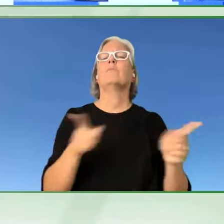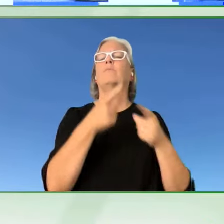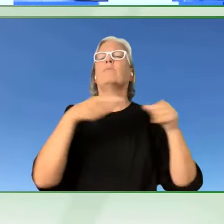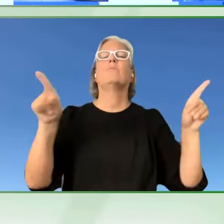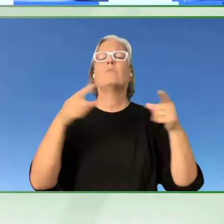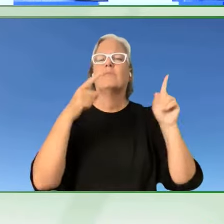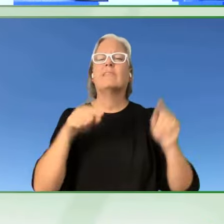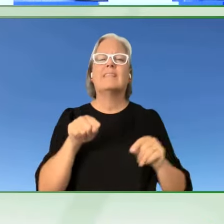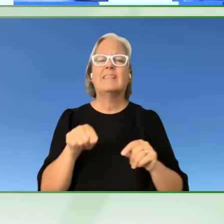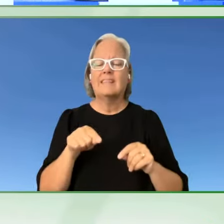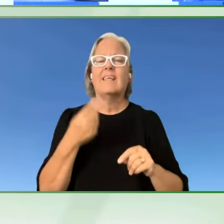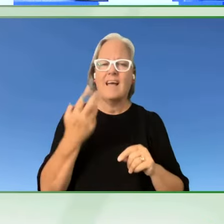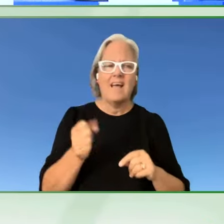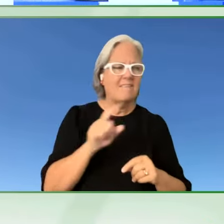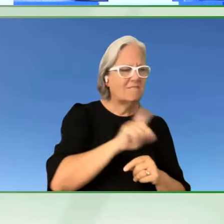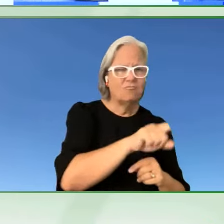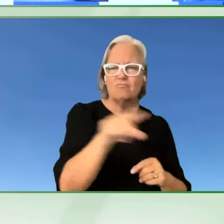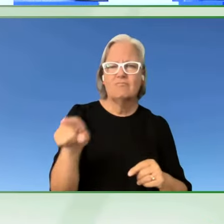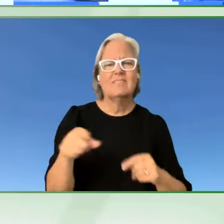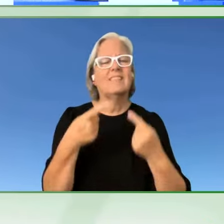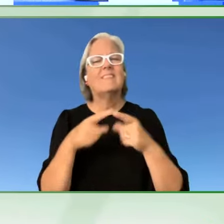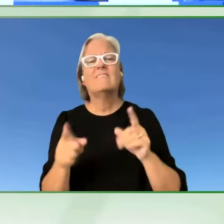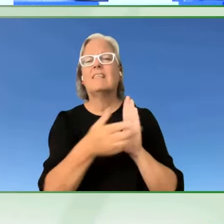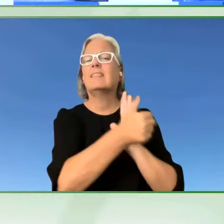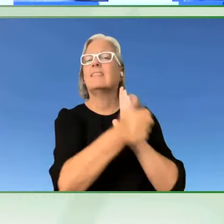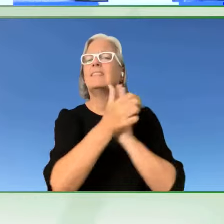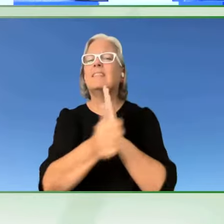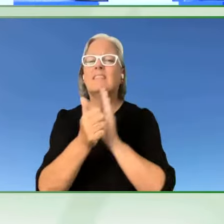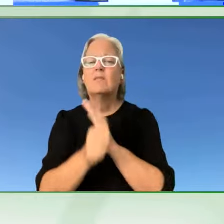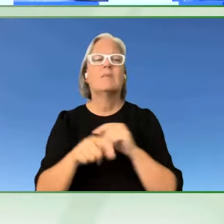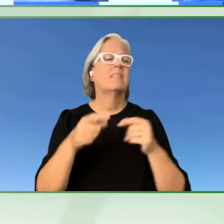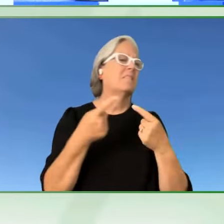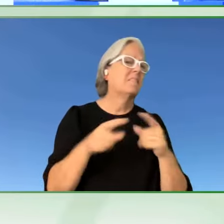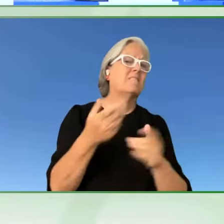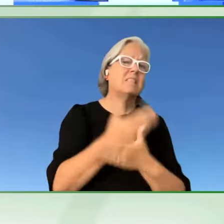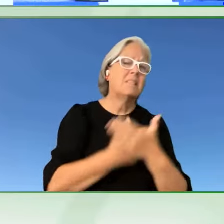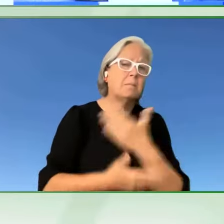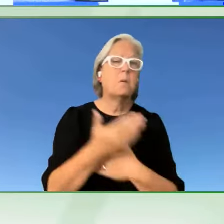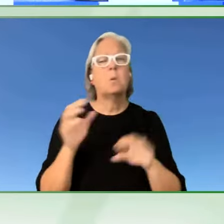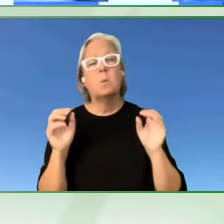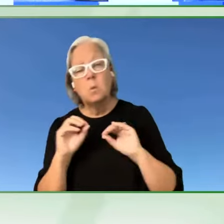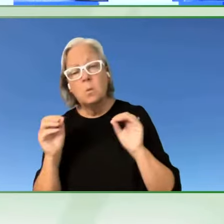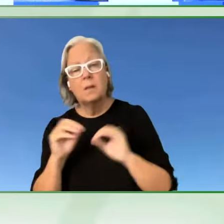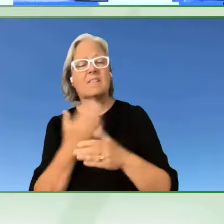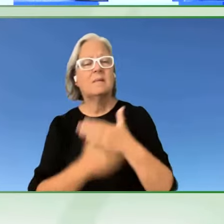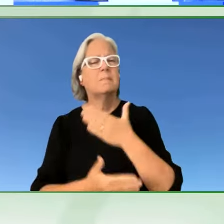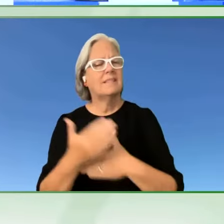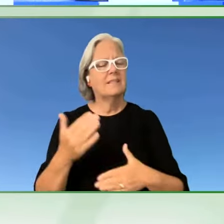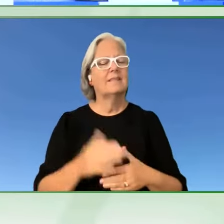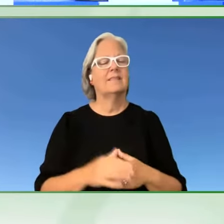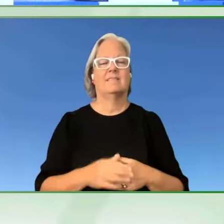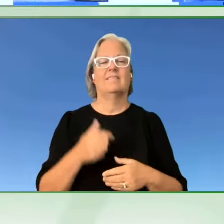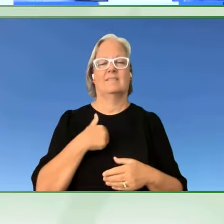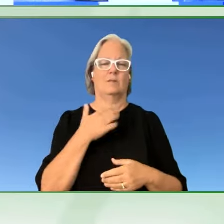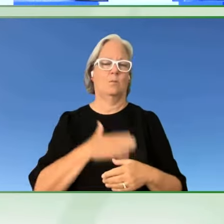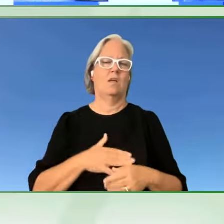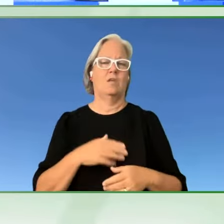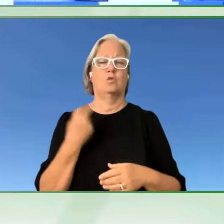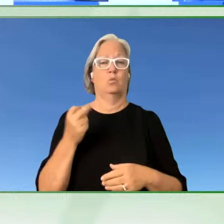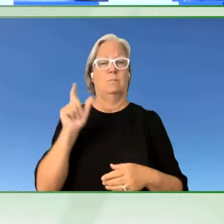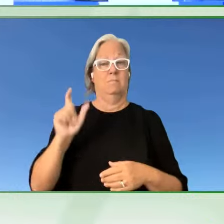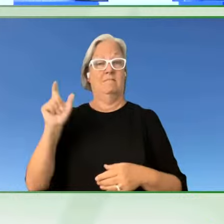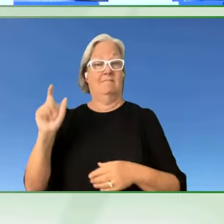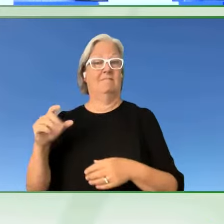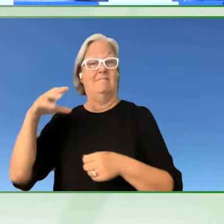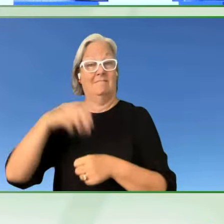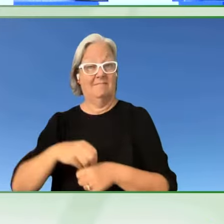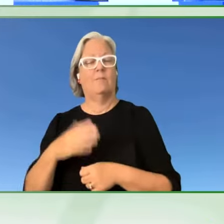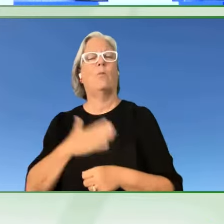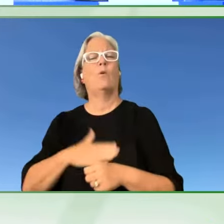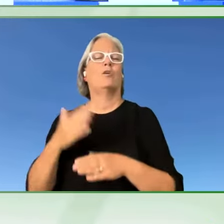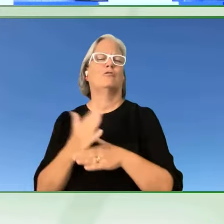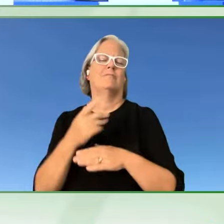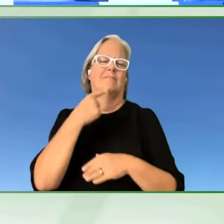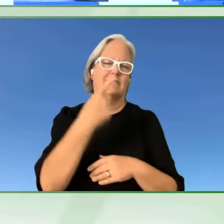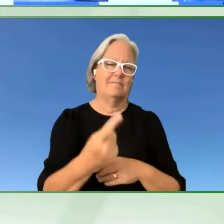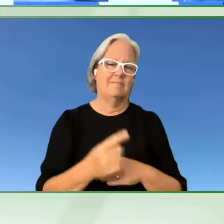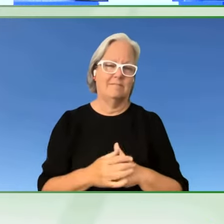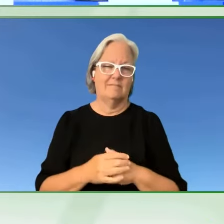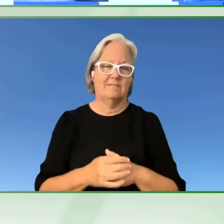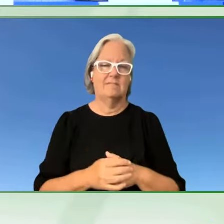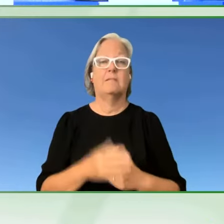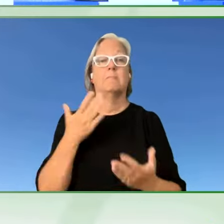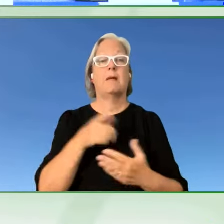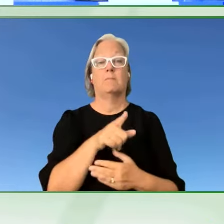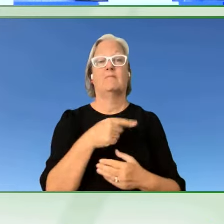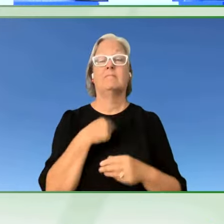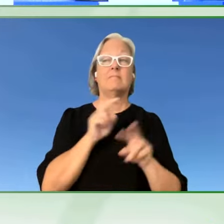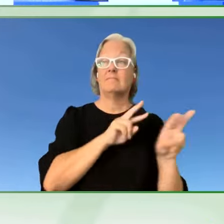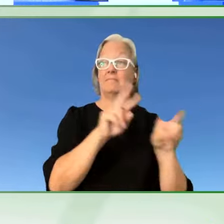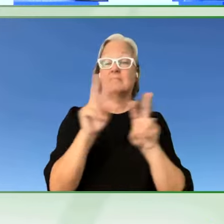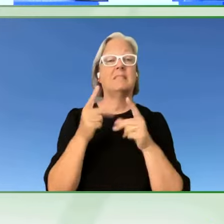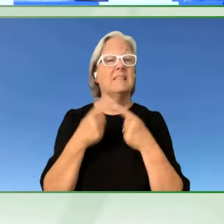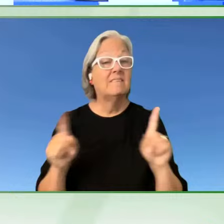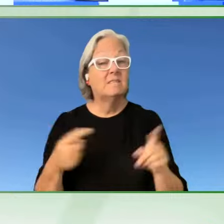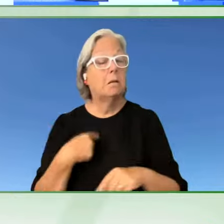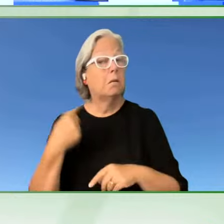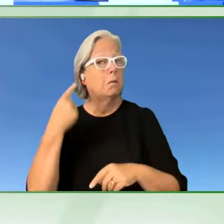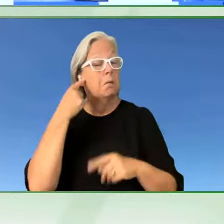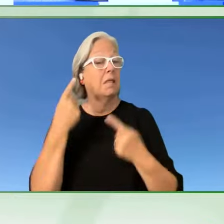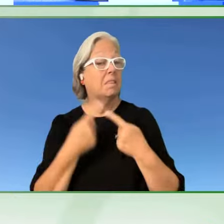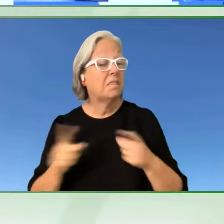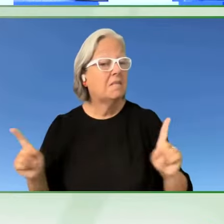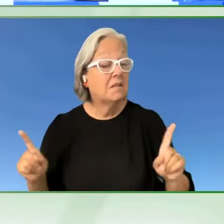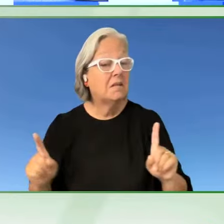We really need to start disability inclusion young and not just any type of disability